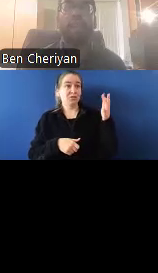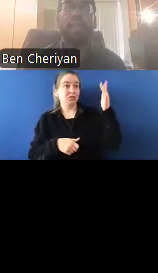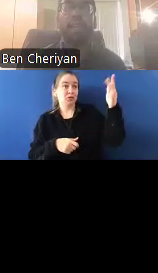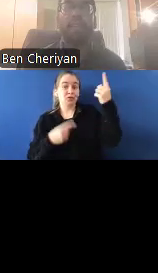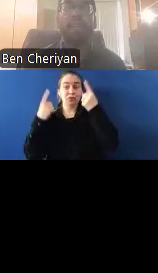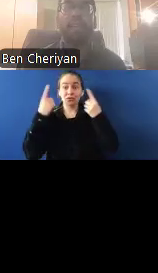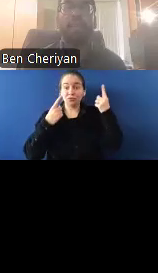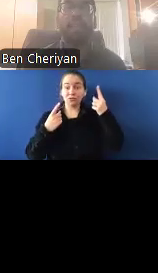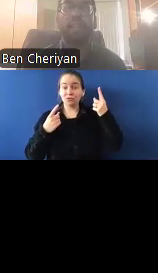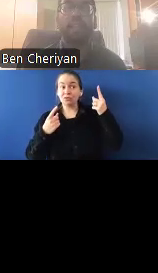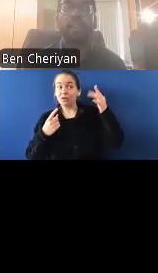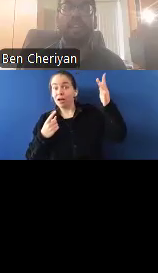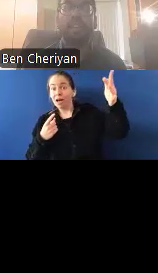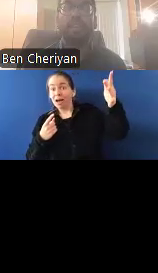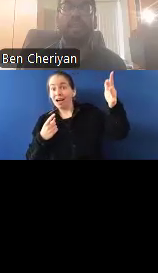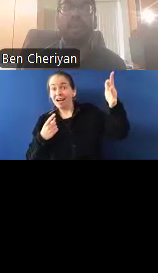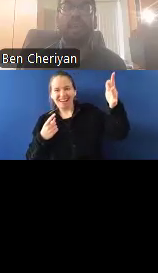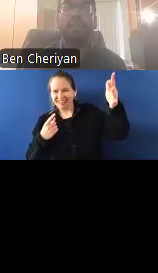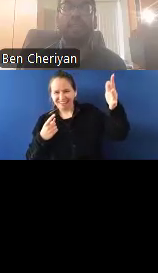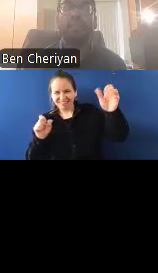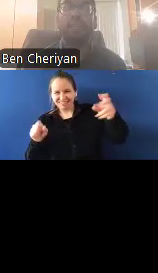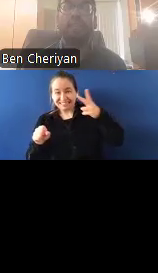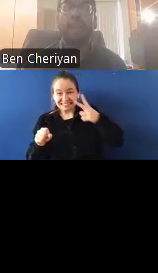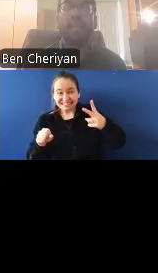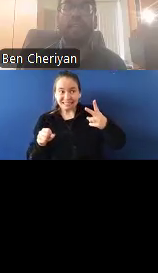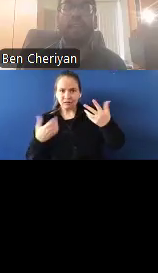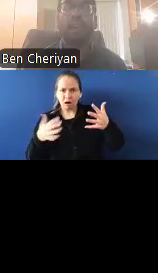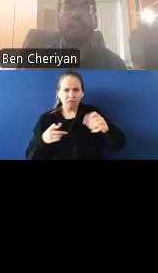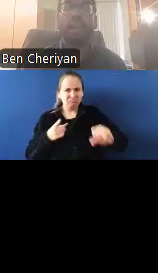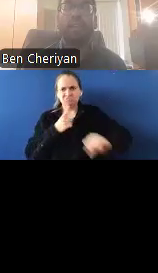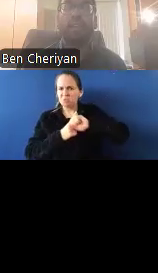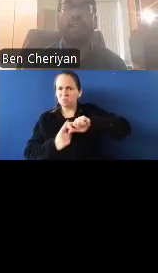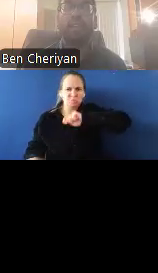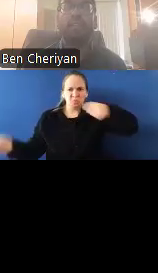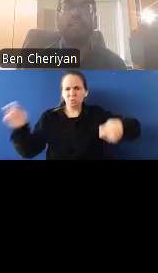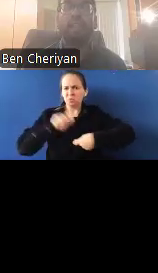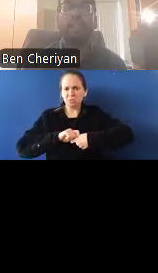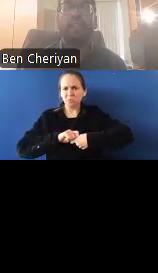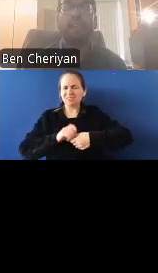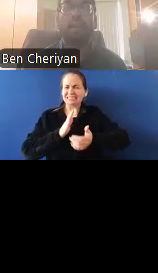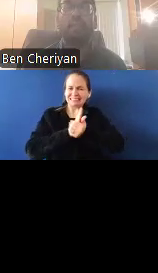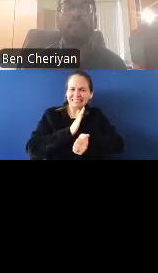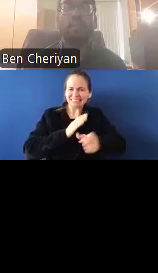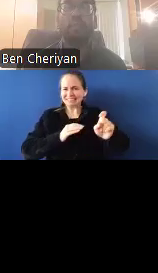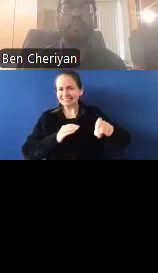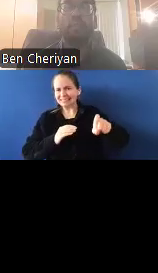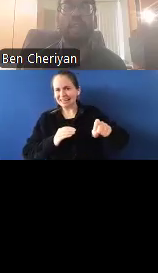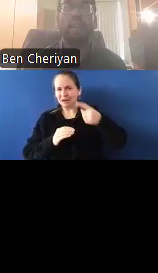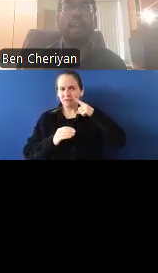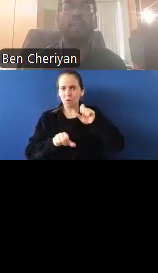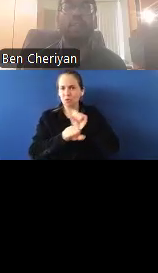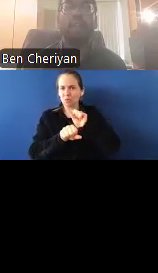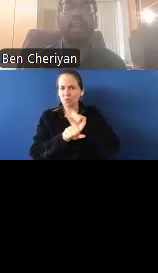but it's having, as you can see, an impact on the skills needed for the workforce, as well